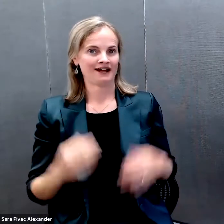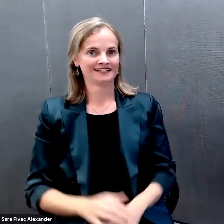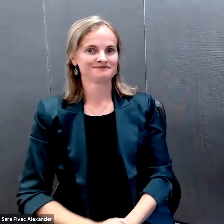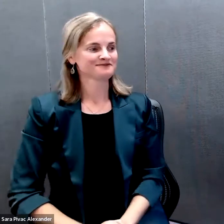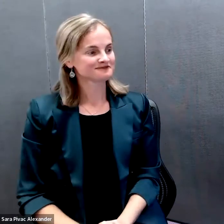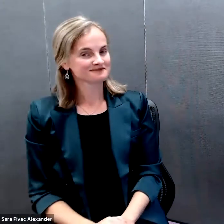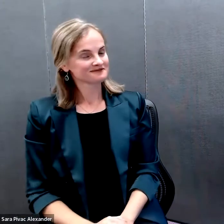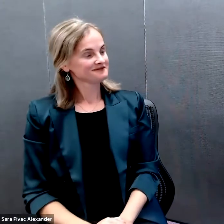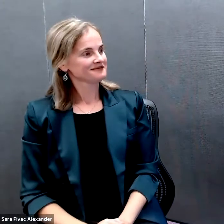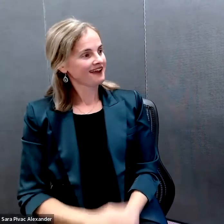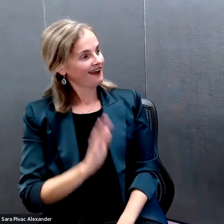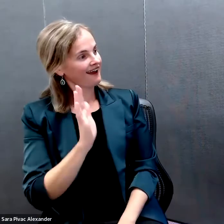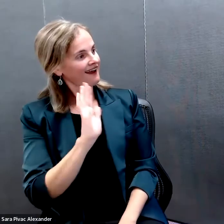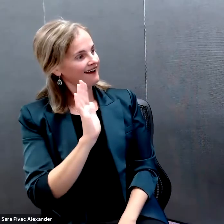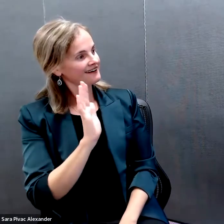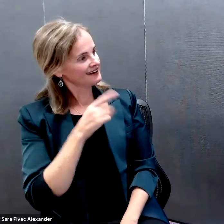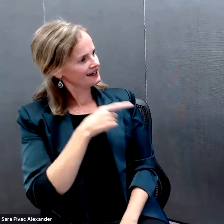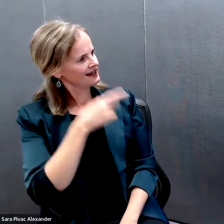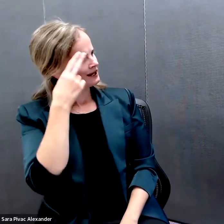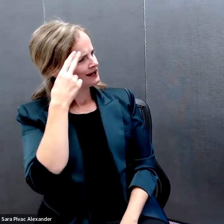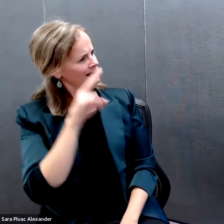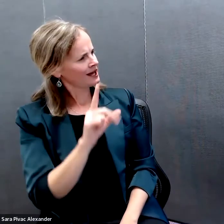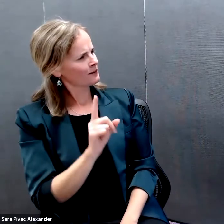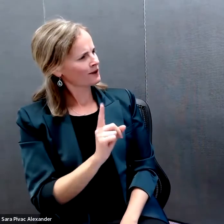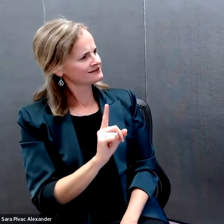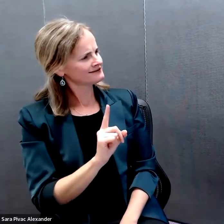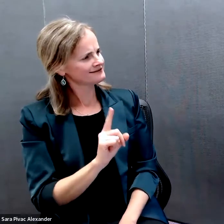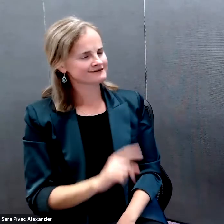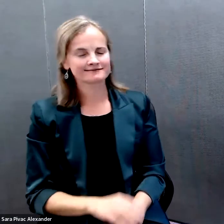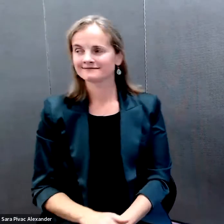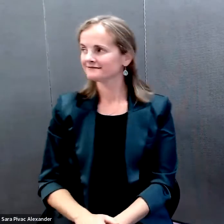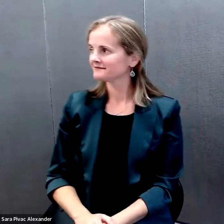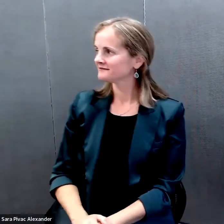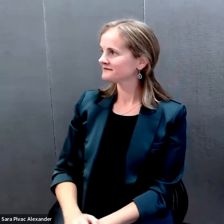now I'll do a little role play for your dialogue hi what's your name